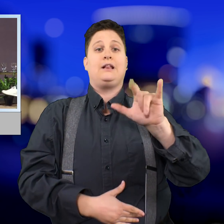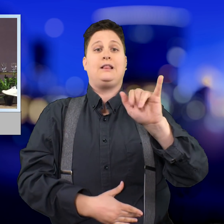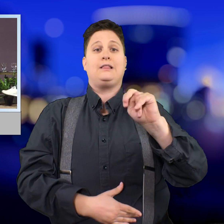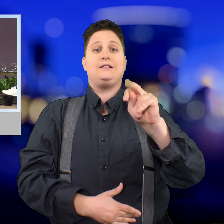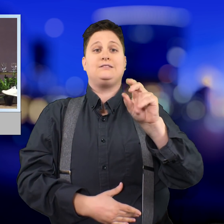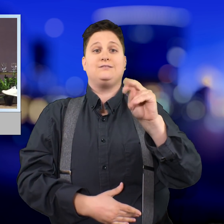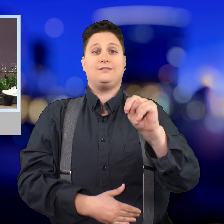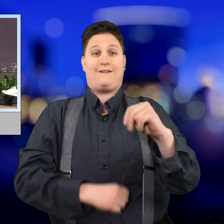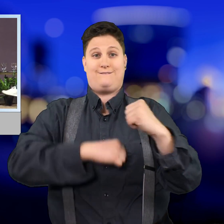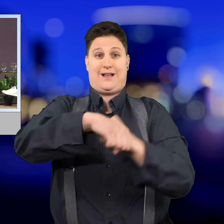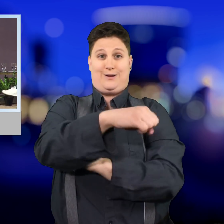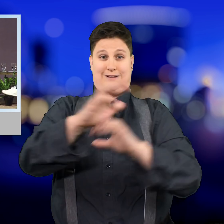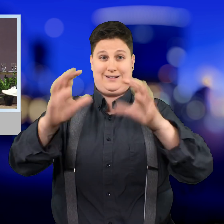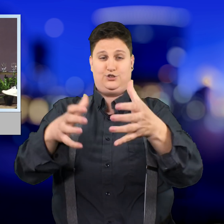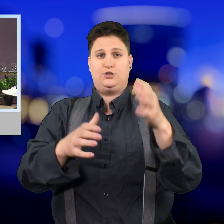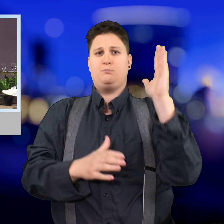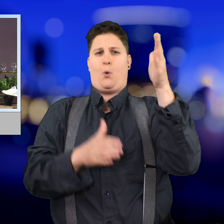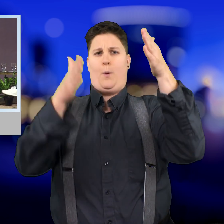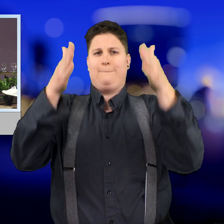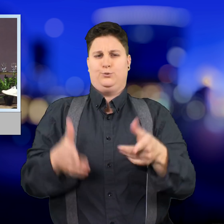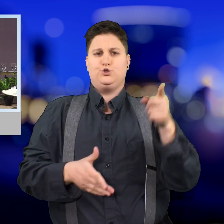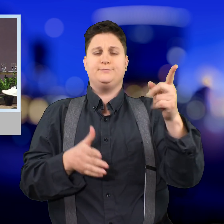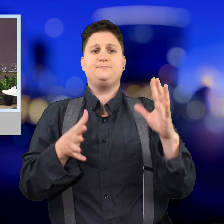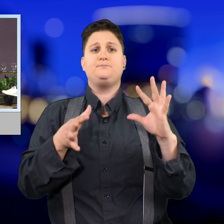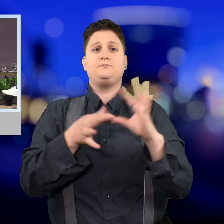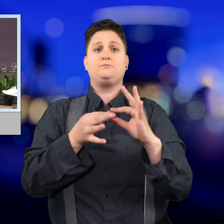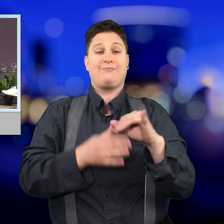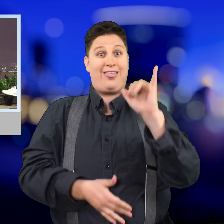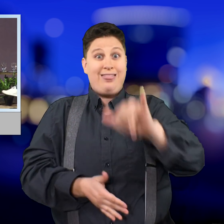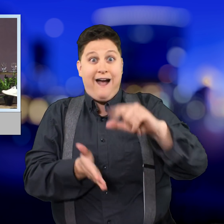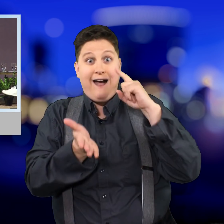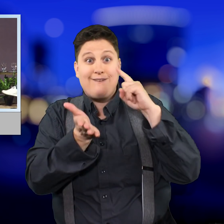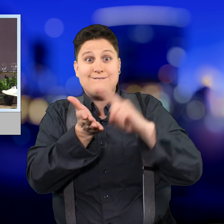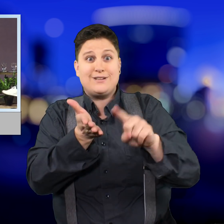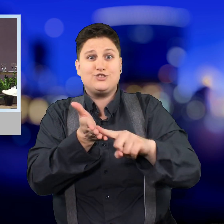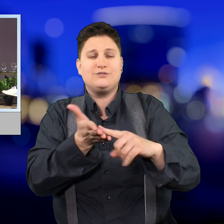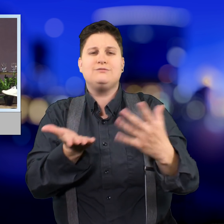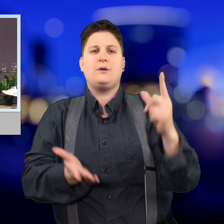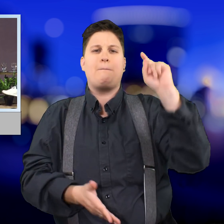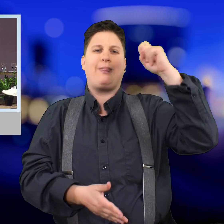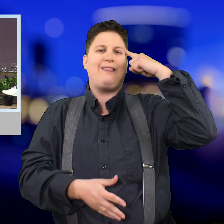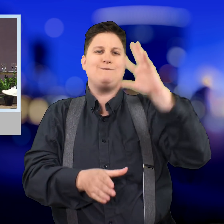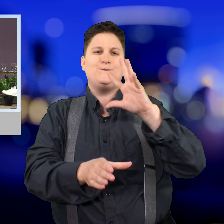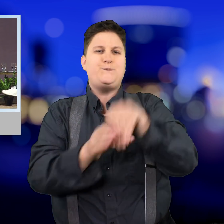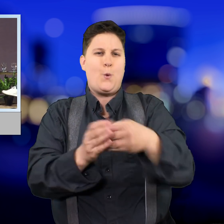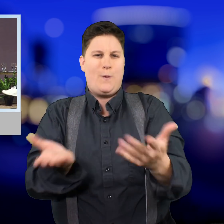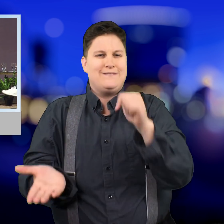A Clinton Foundation spokesperson says the investigation is politically motivated and